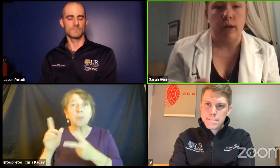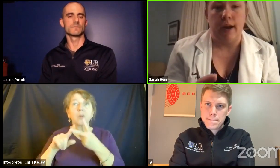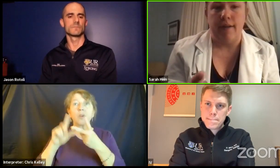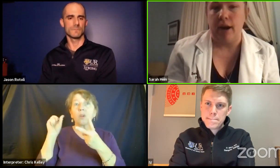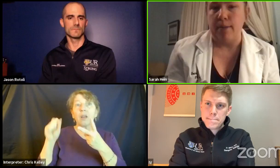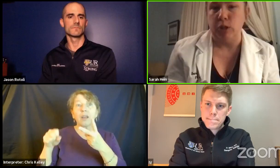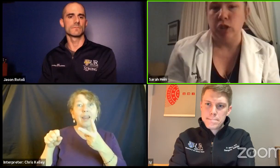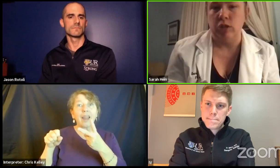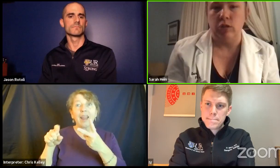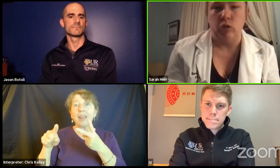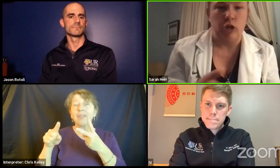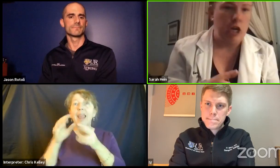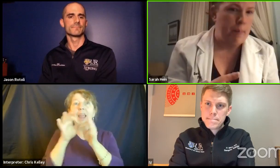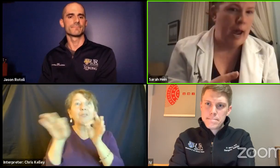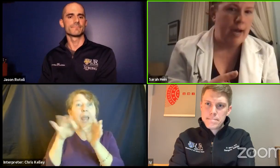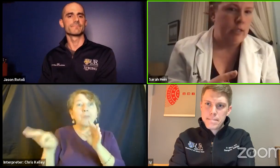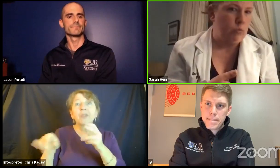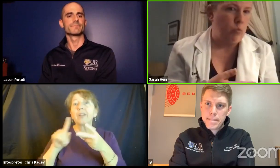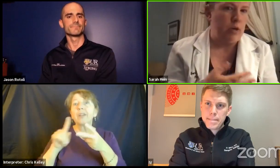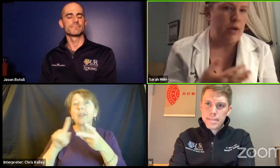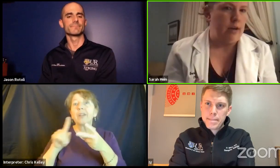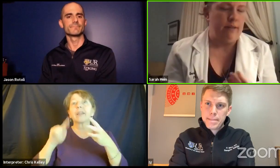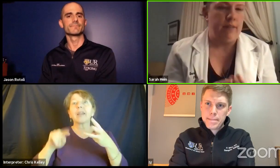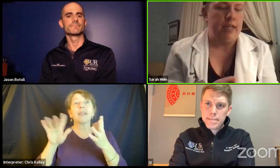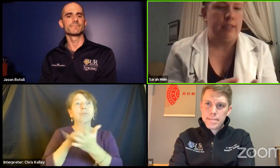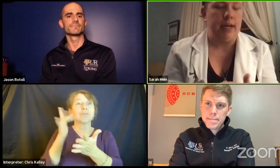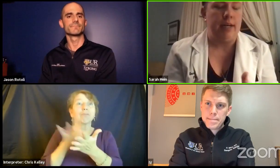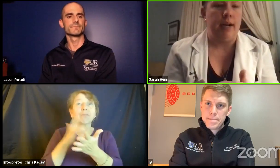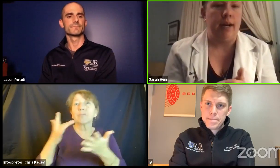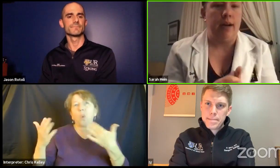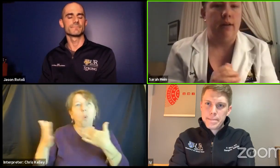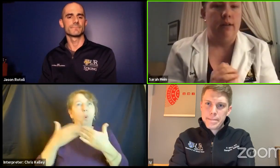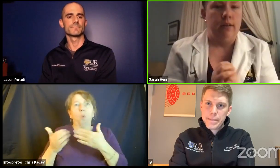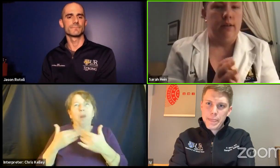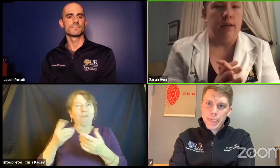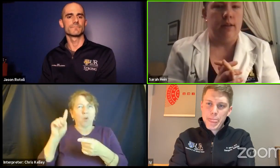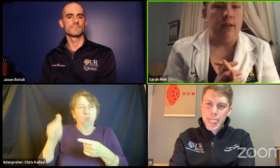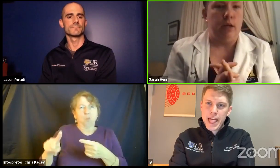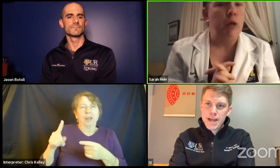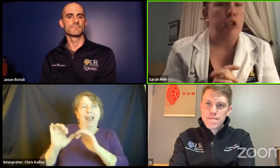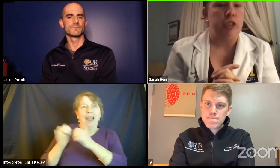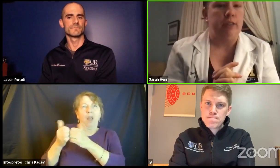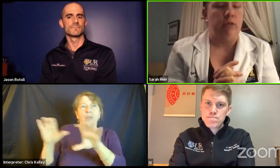are working together on the unit we can stand distance apart and we don't have to worry about